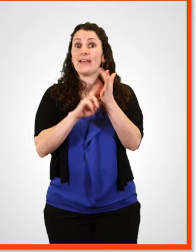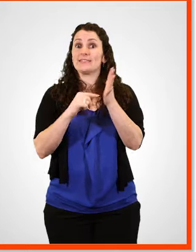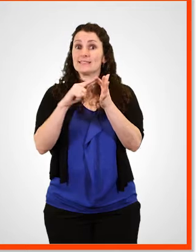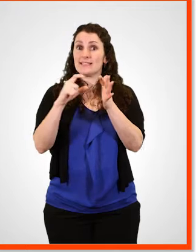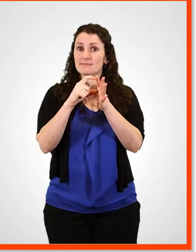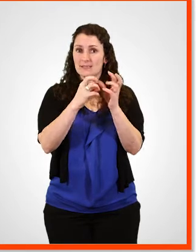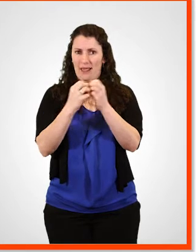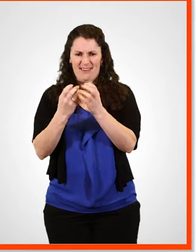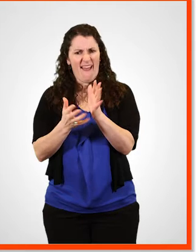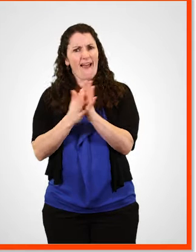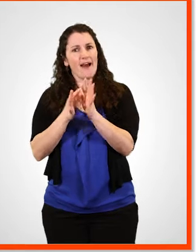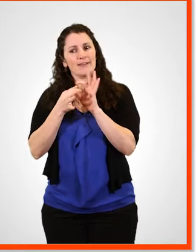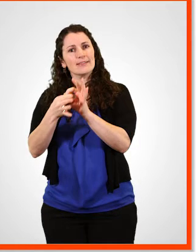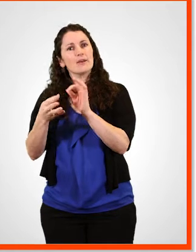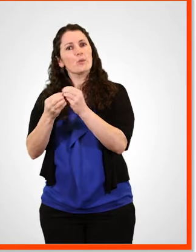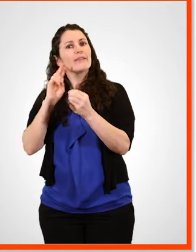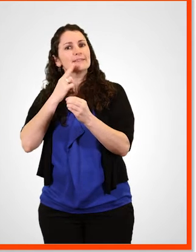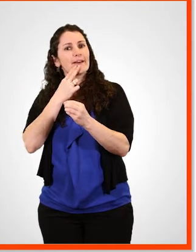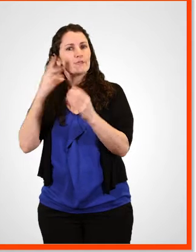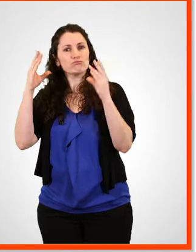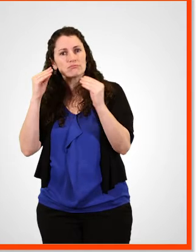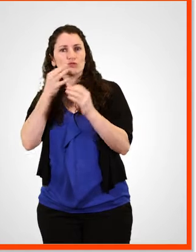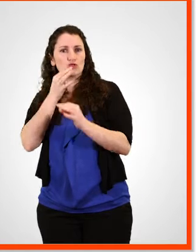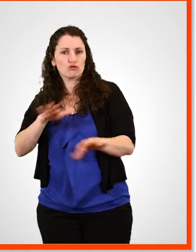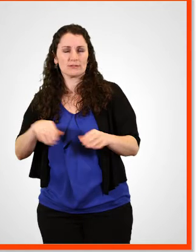So back to our graphic we've been using to depict our path,